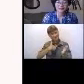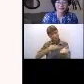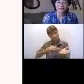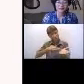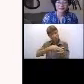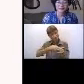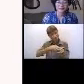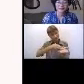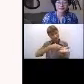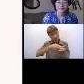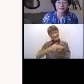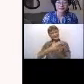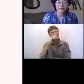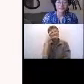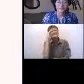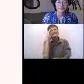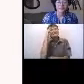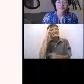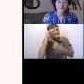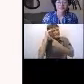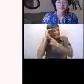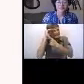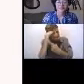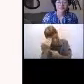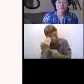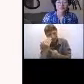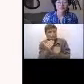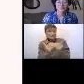that's an easy one. And it might be for some folks but it's actually something it's actually